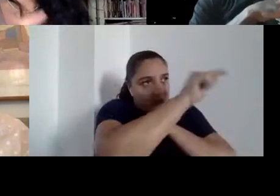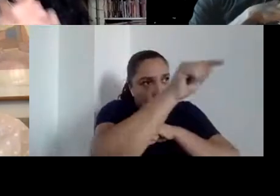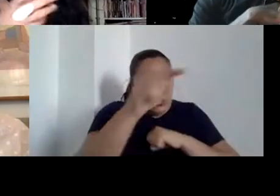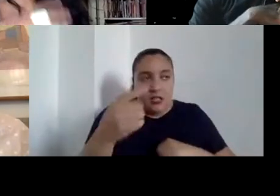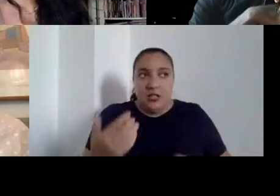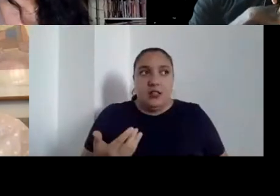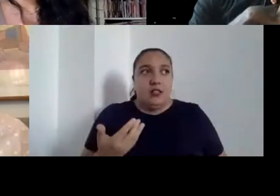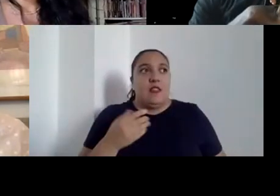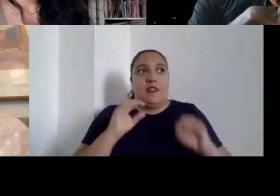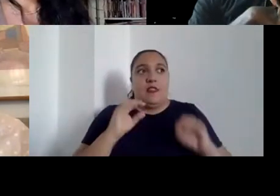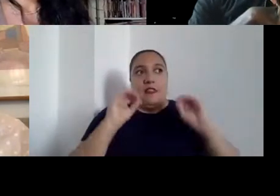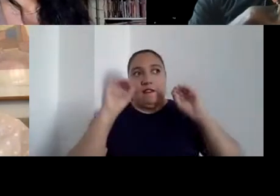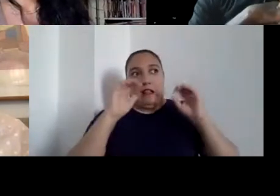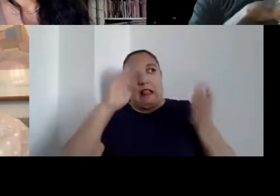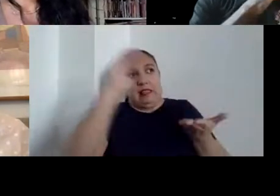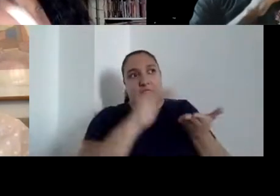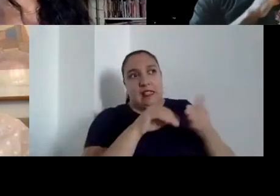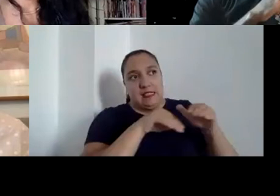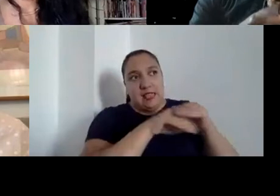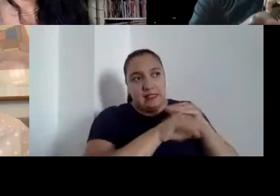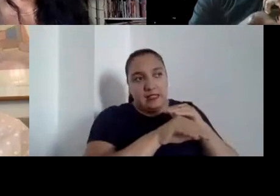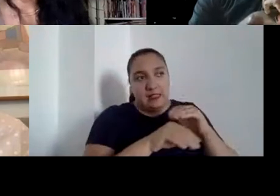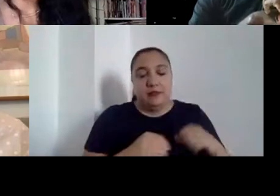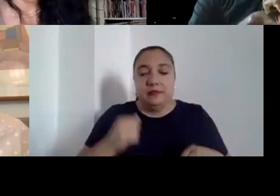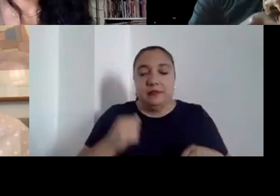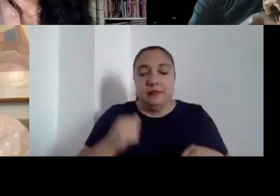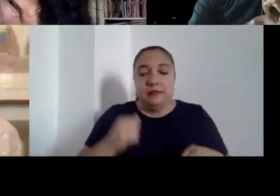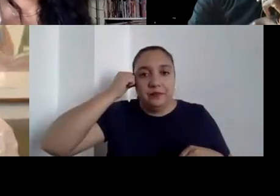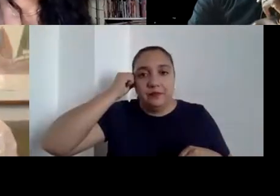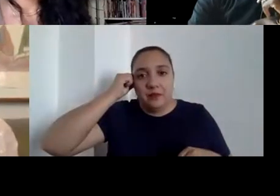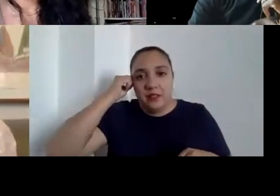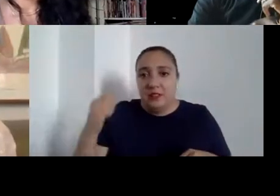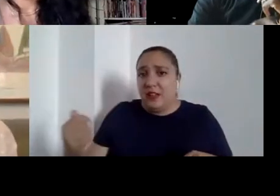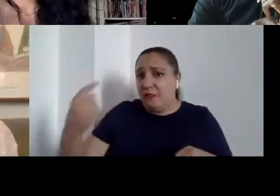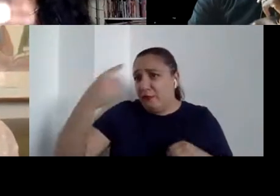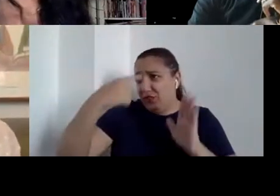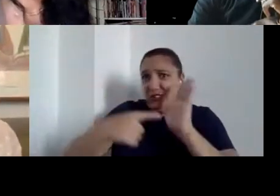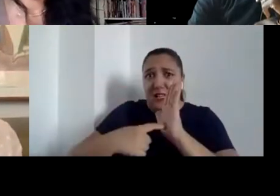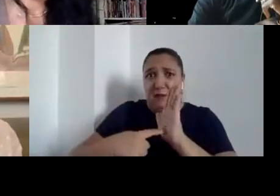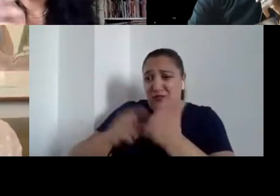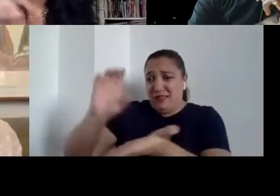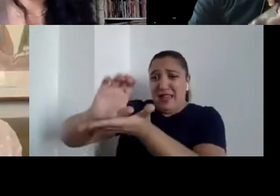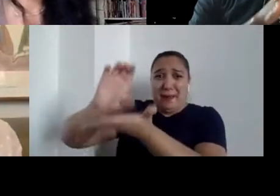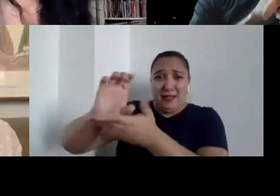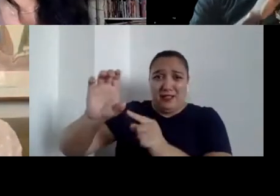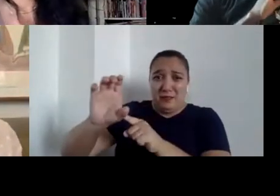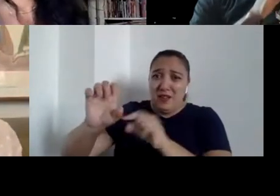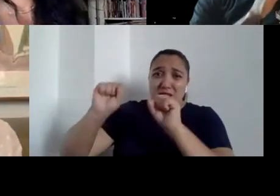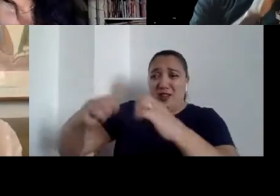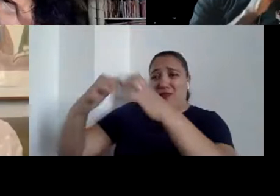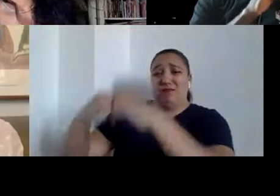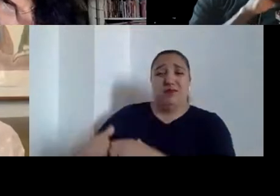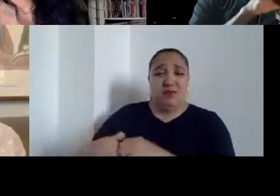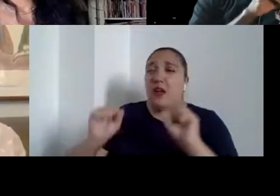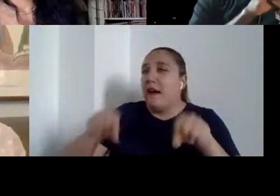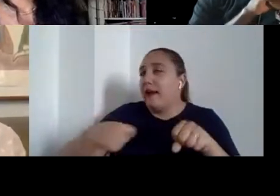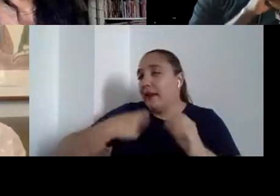and in this country, where there is less access. Take down capitalism, start there. There is